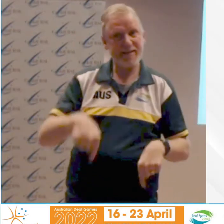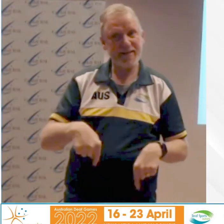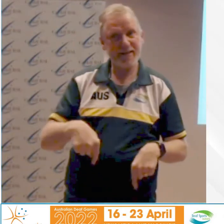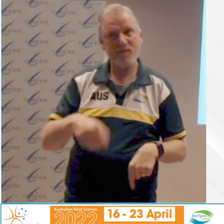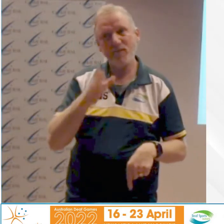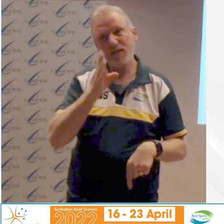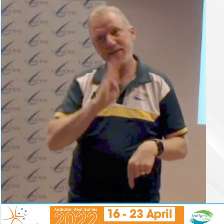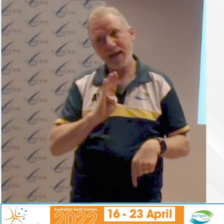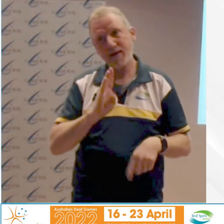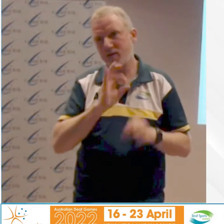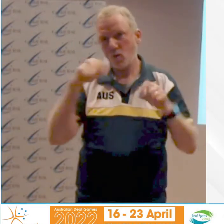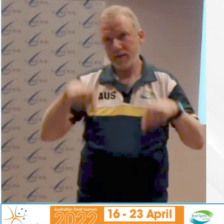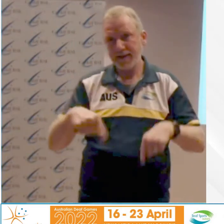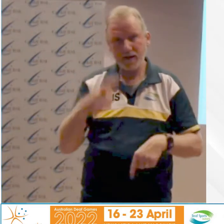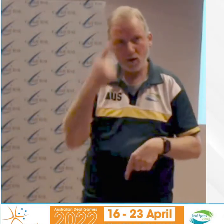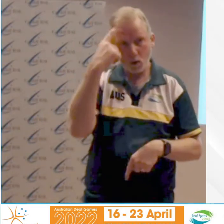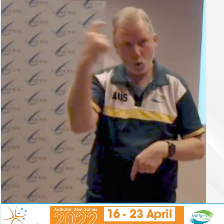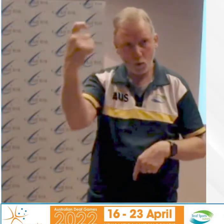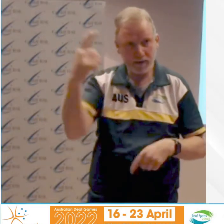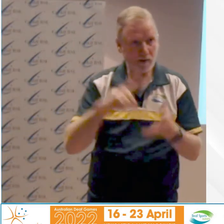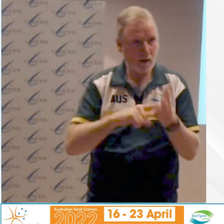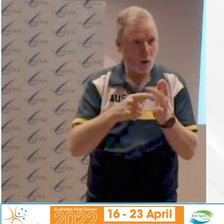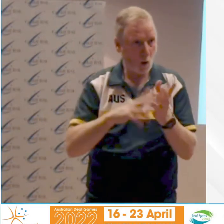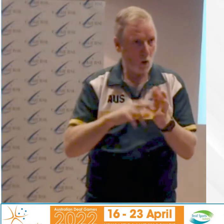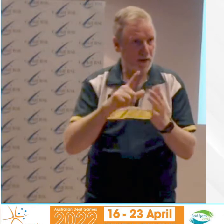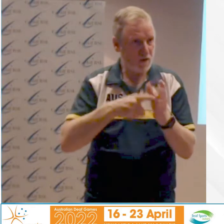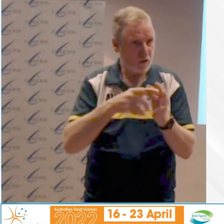another person obviously and sadly is not here tonight and that's Leonie Jackson